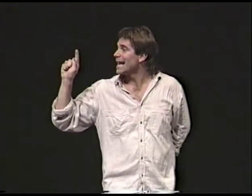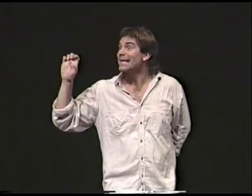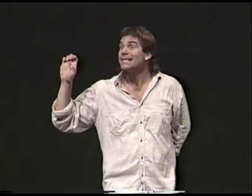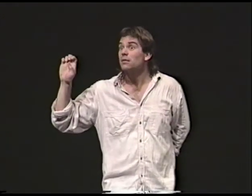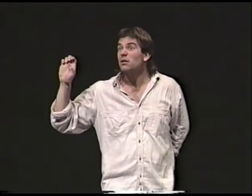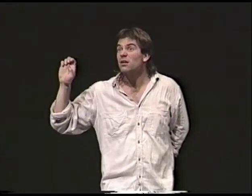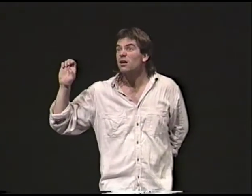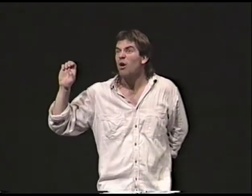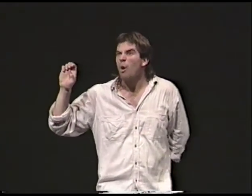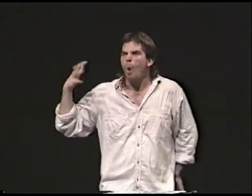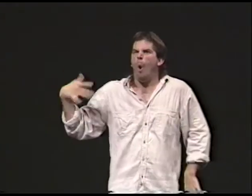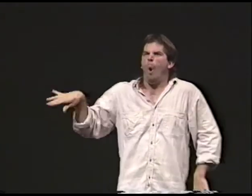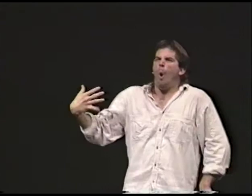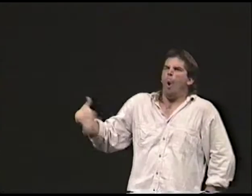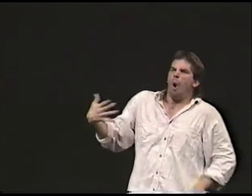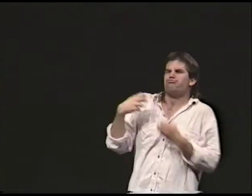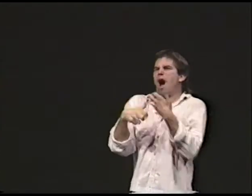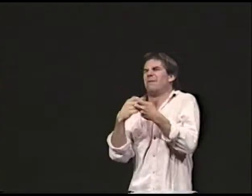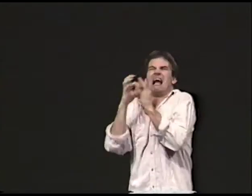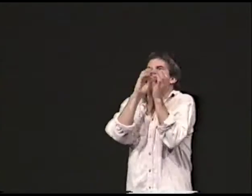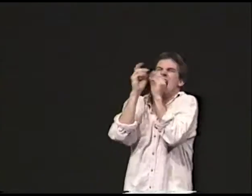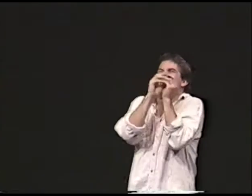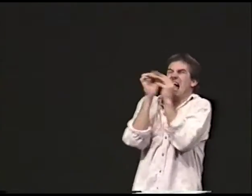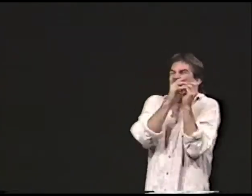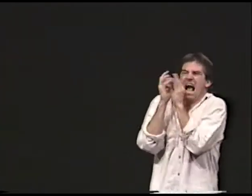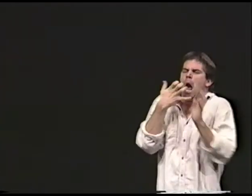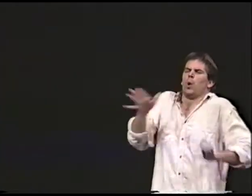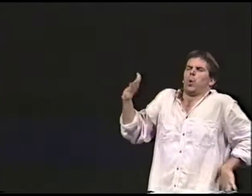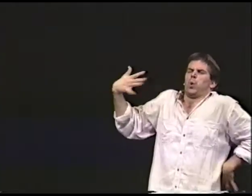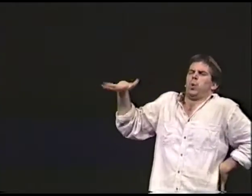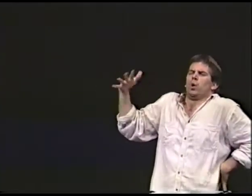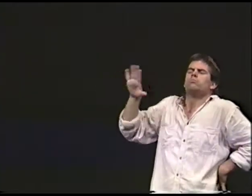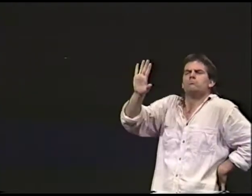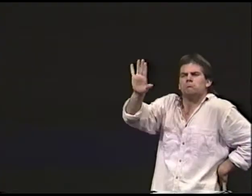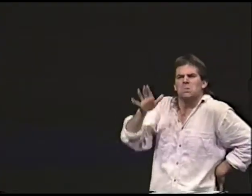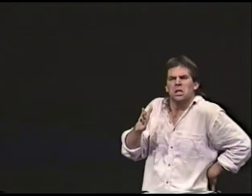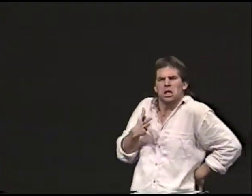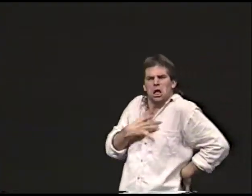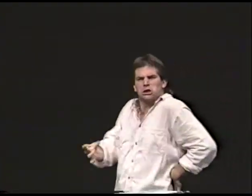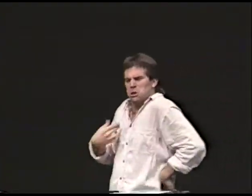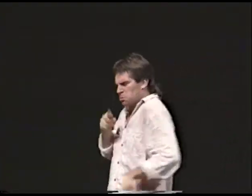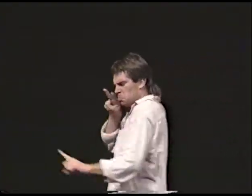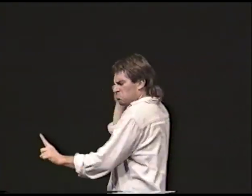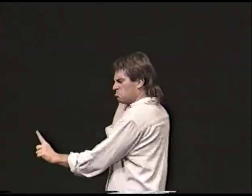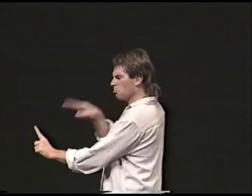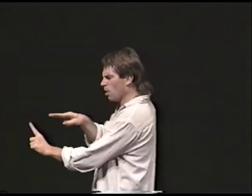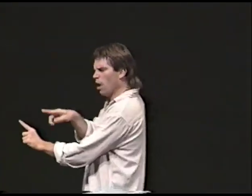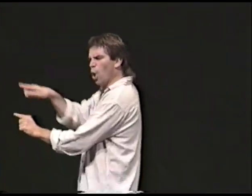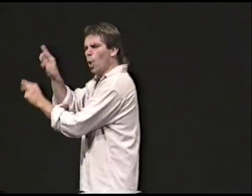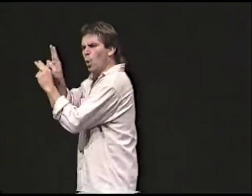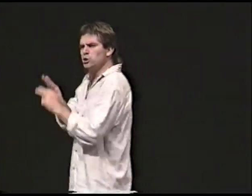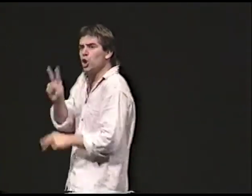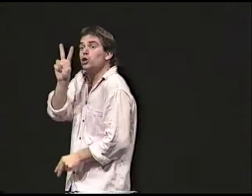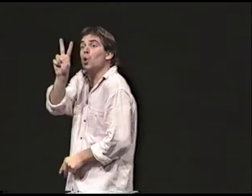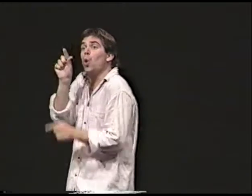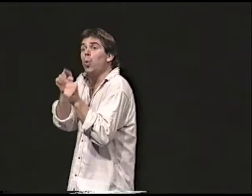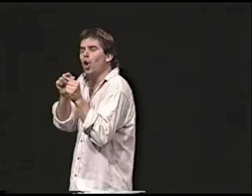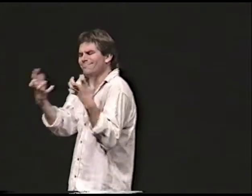it would be Irangrate, all the problems, the hearings, everything.